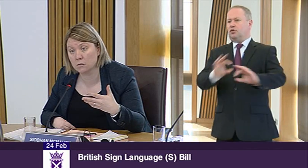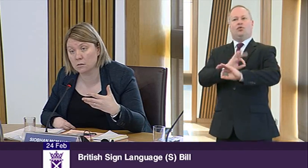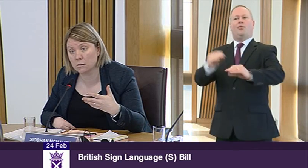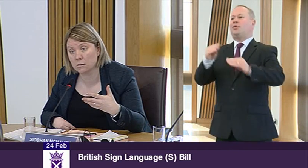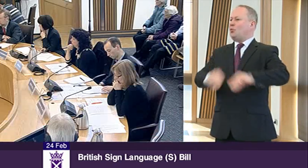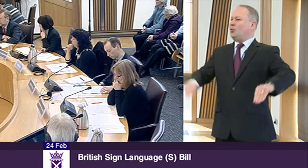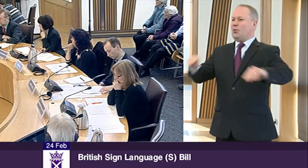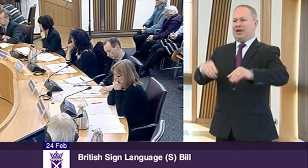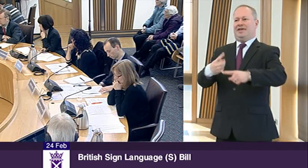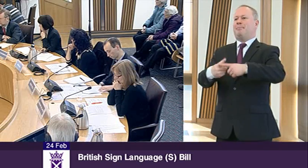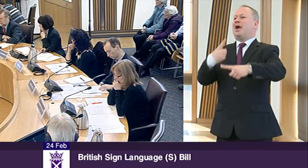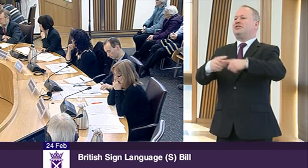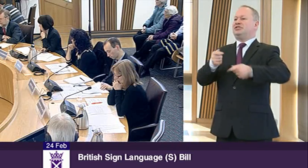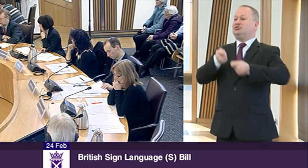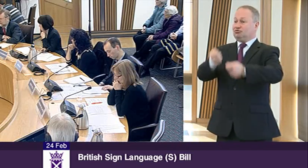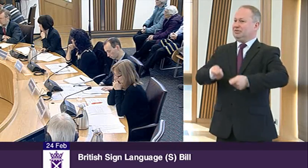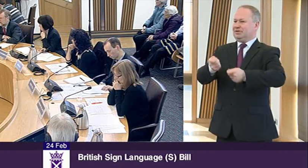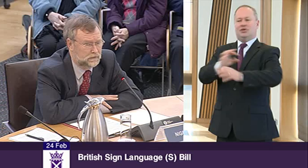Nigel Firth: Nobody waits days for emergency treatment.